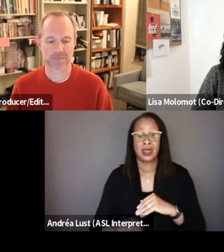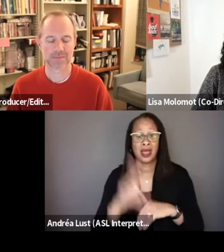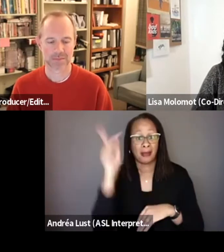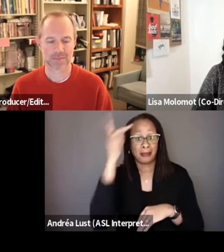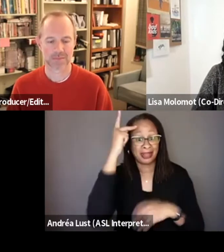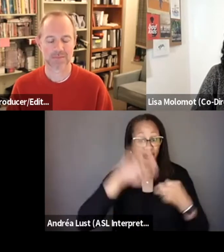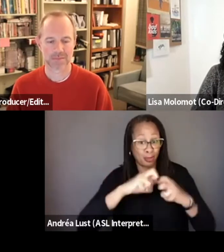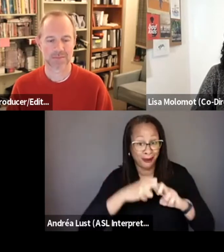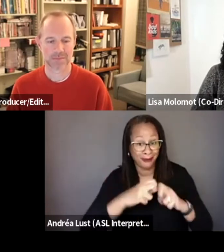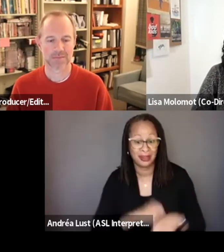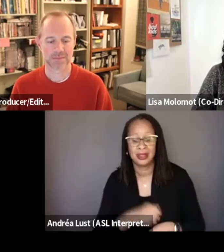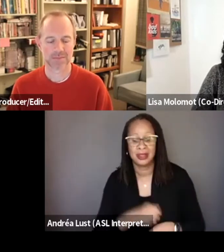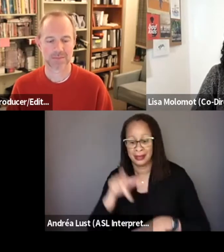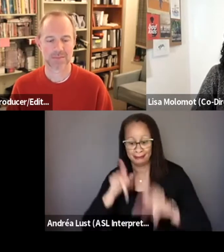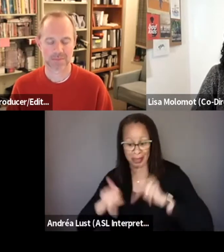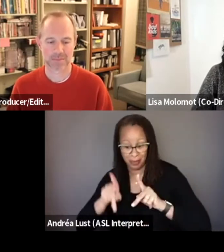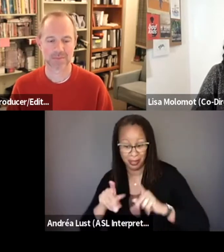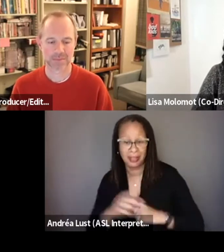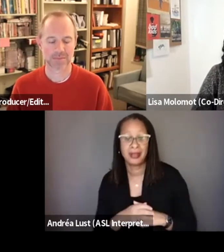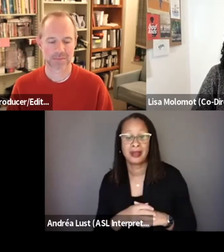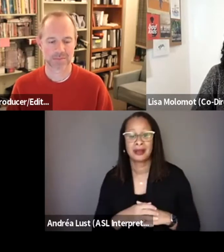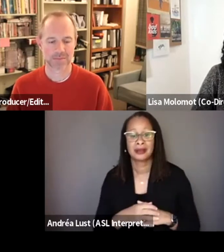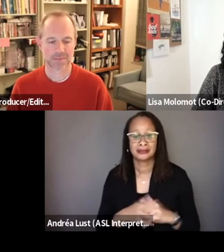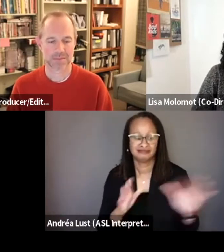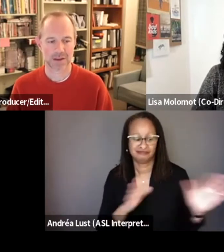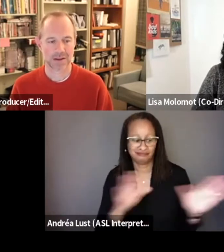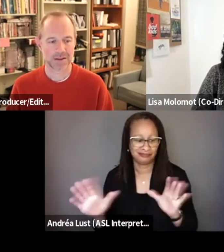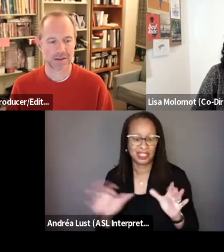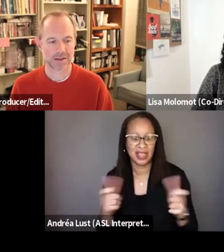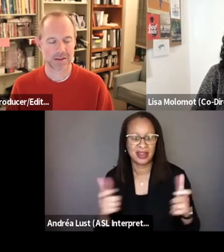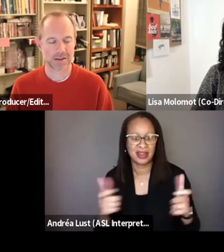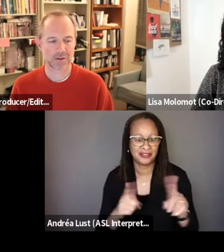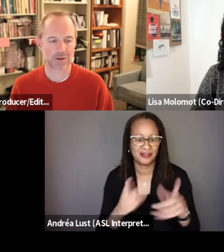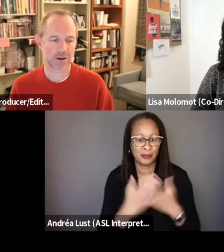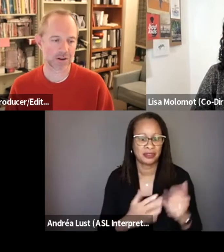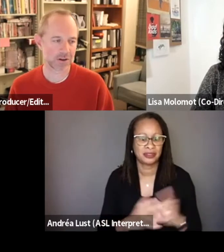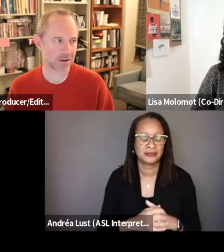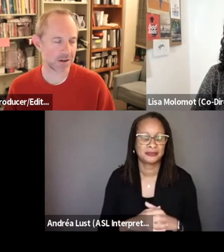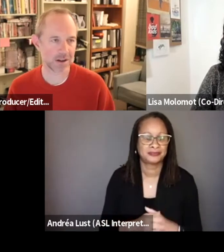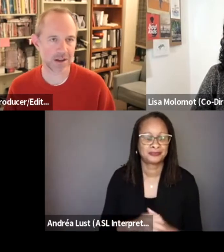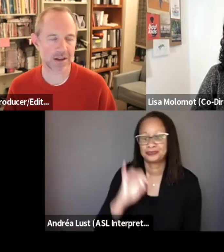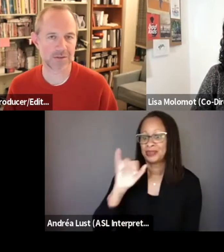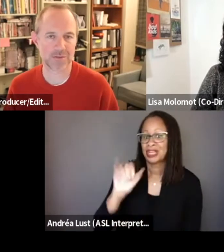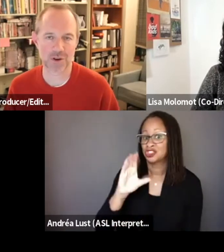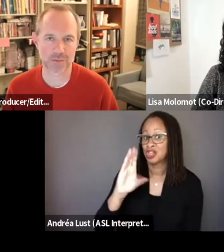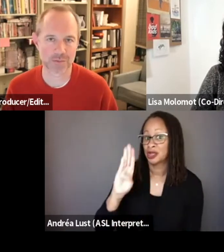it's people, it's, yeah. There are, you know,